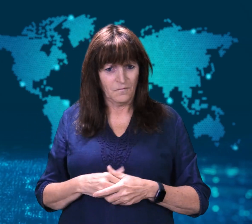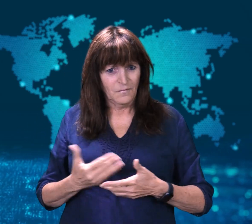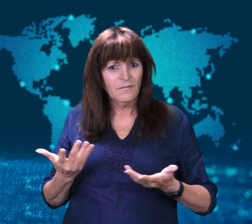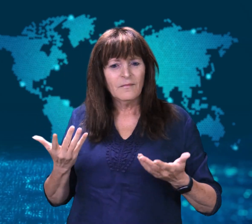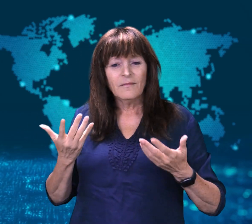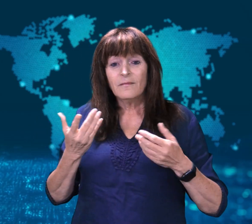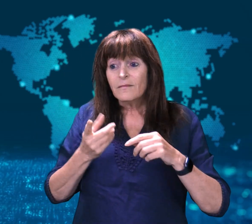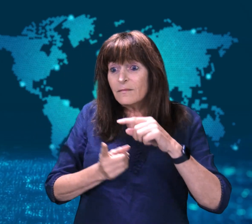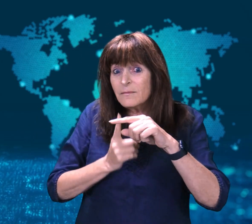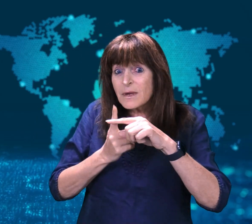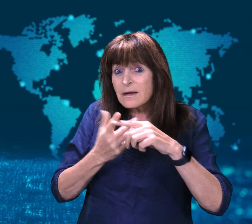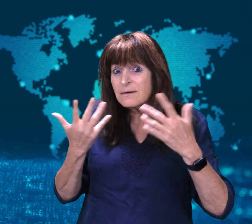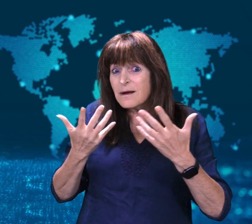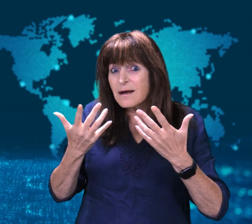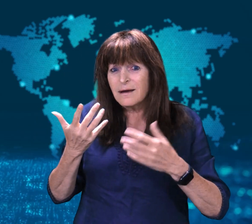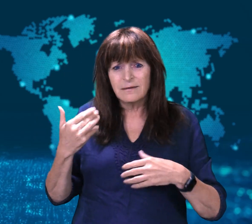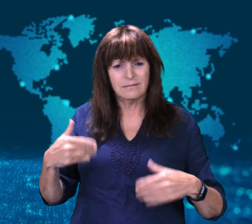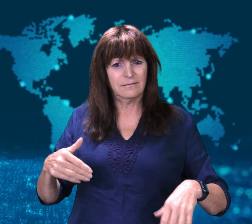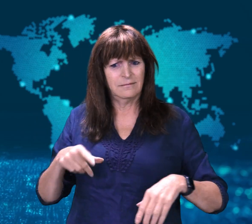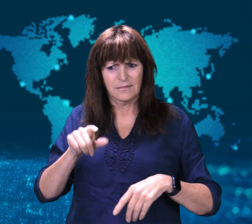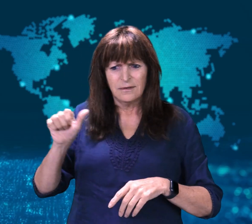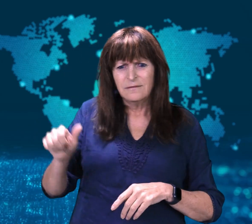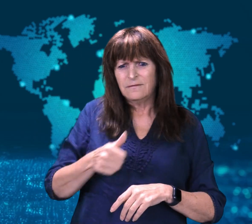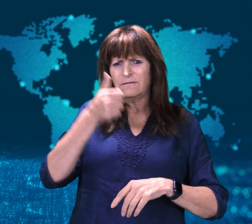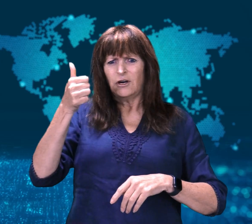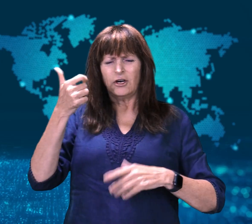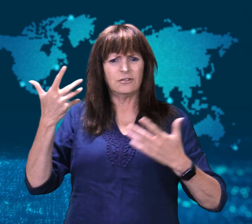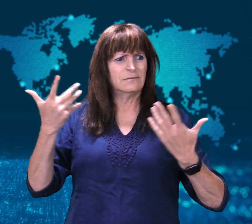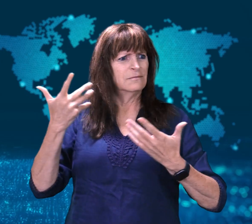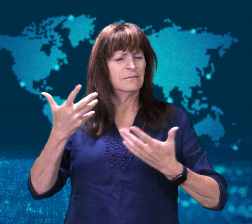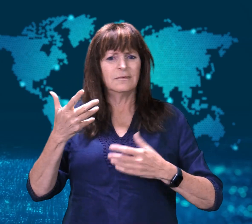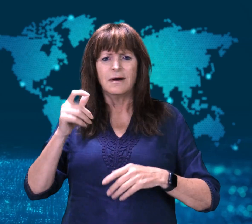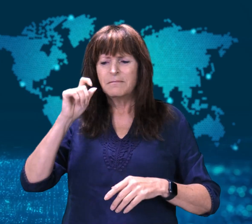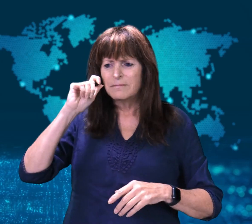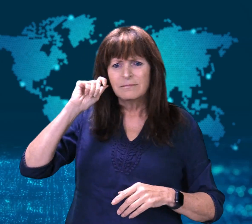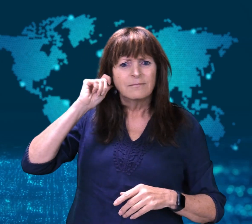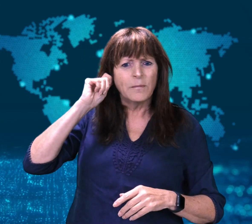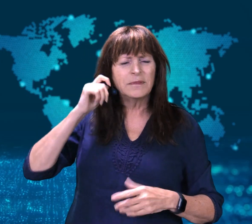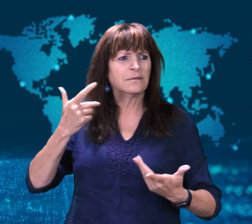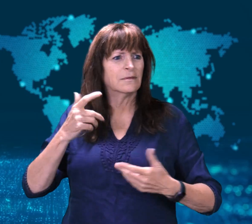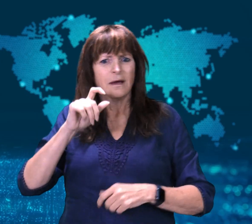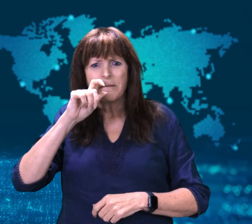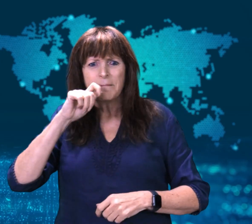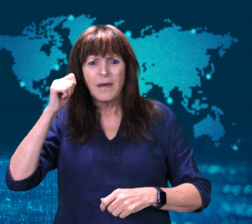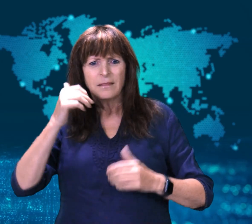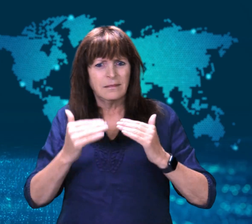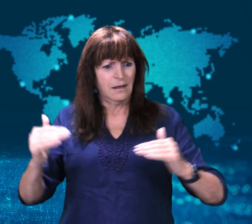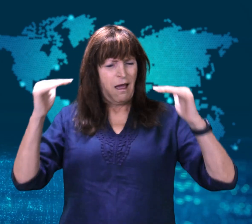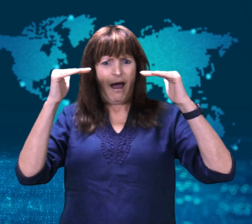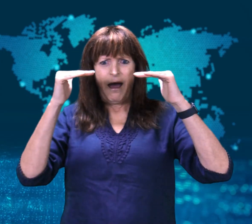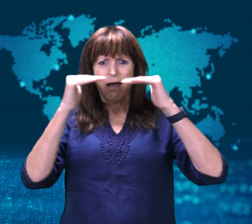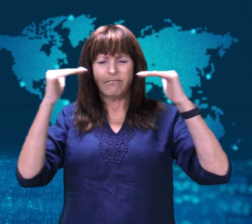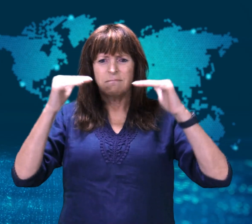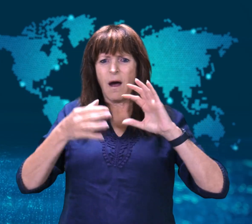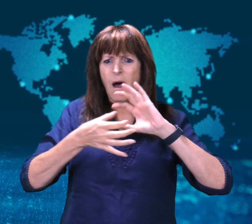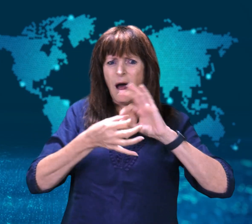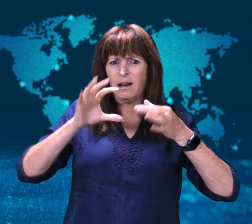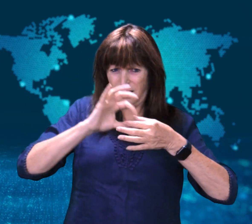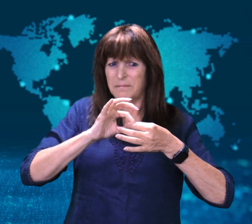This is also the first gender balanced Olympics ever,